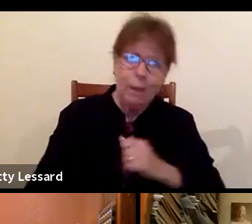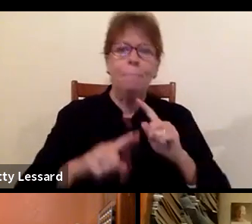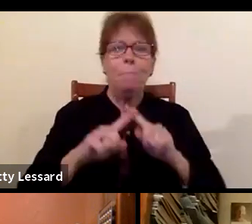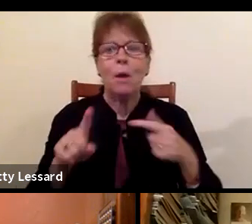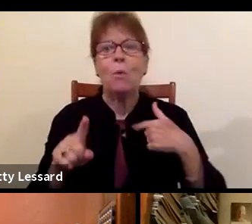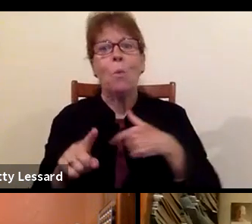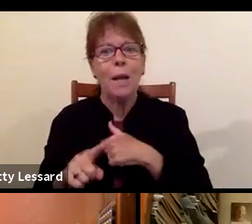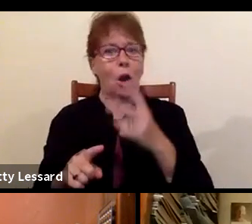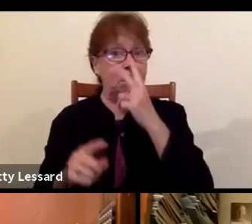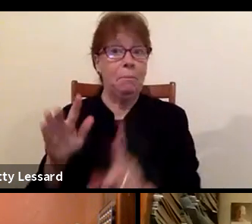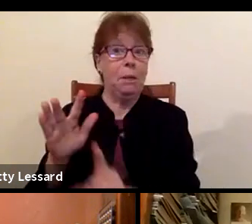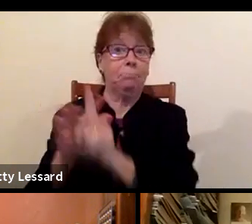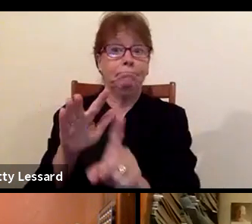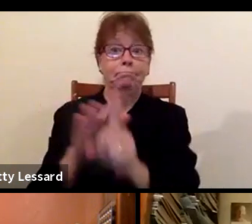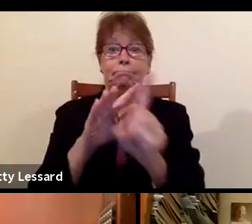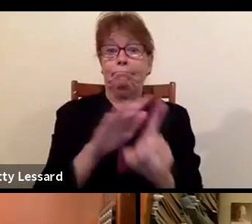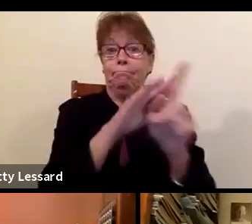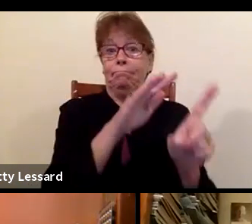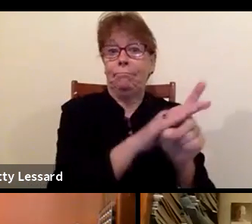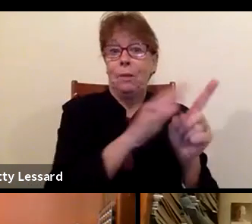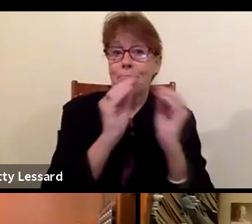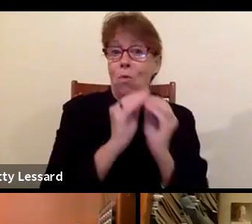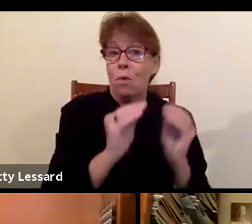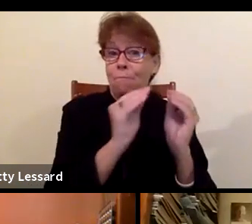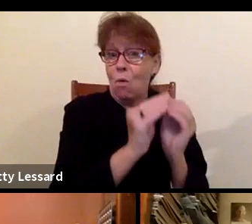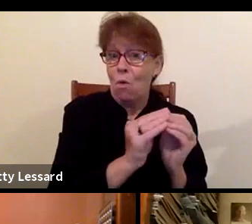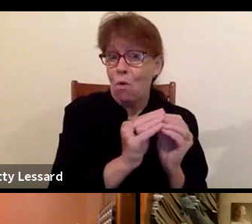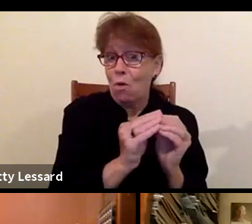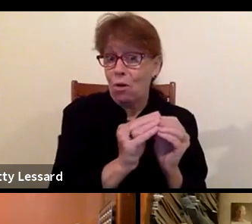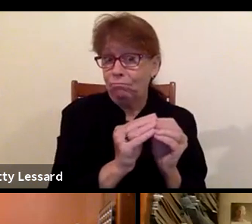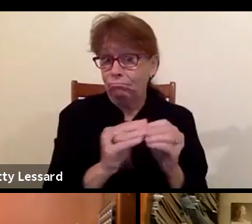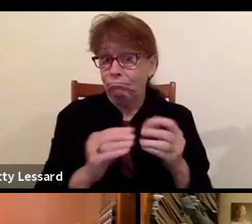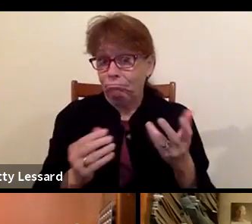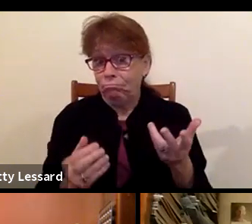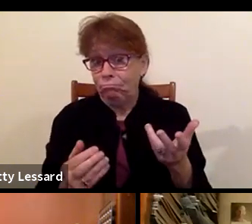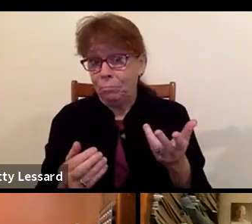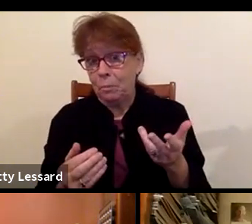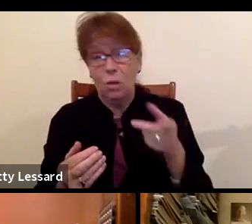the person who's neurodiverse more comfortable and how to interact with those persons who are neurodiverse as well.